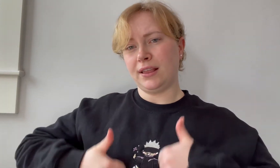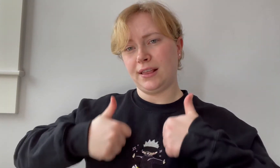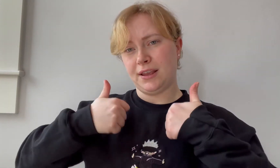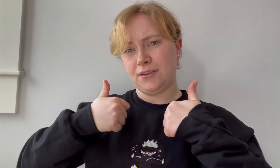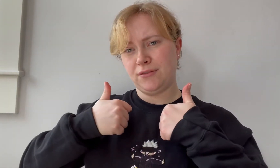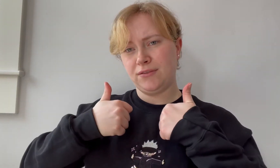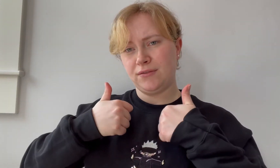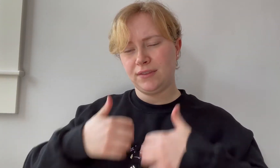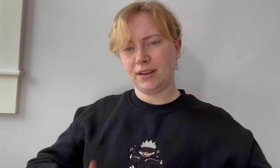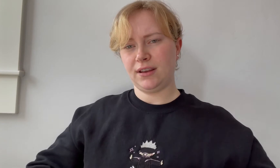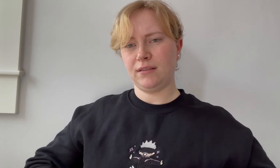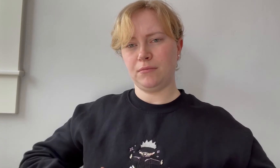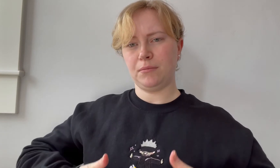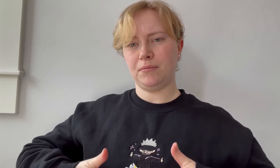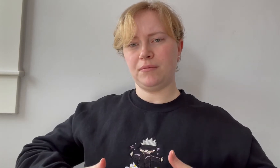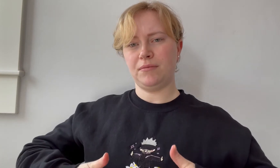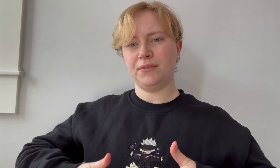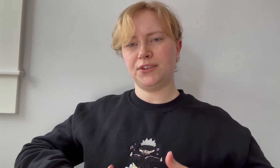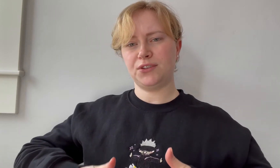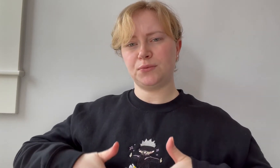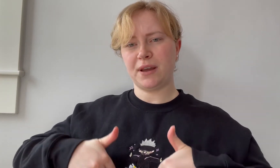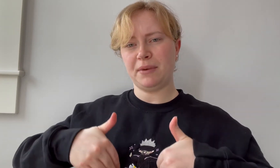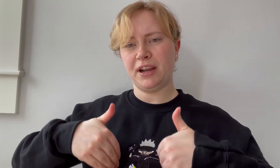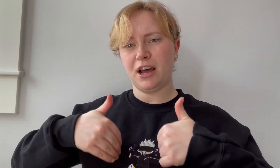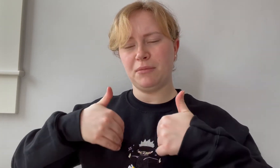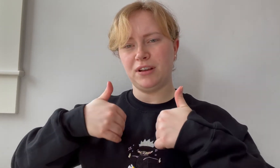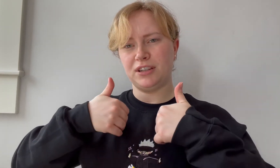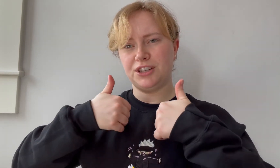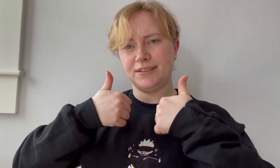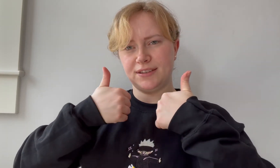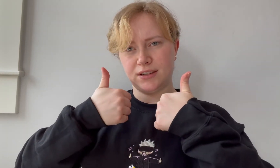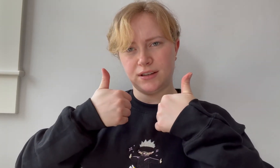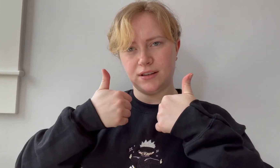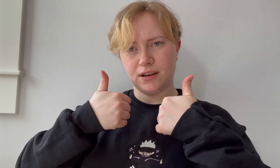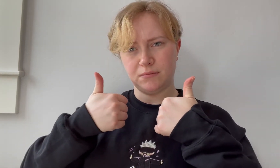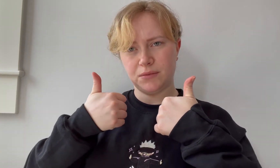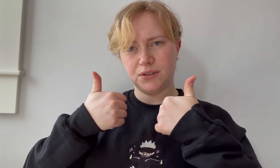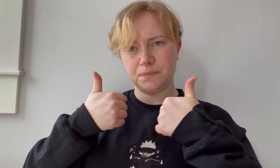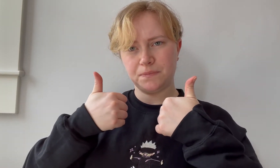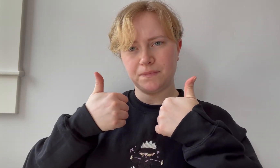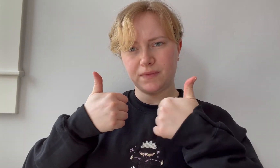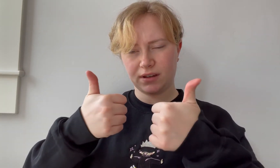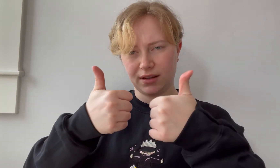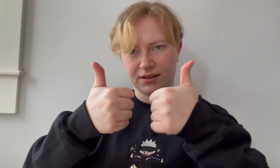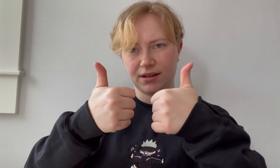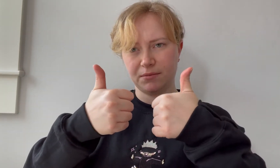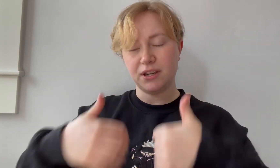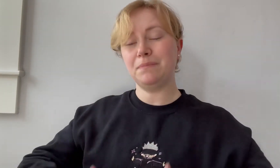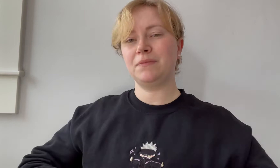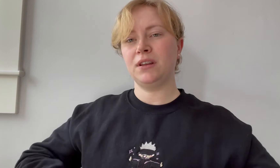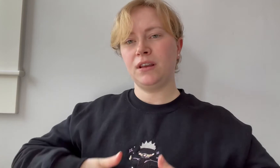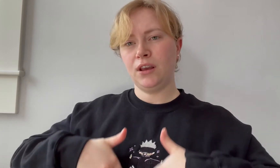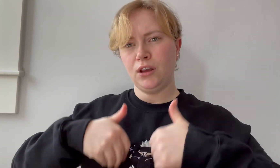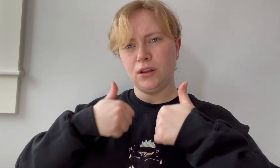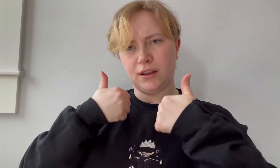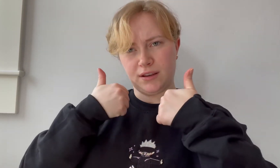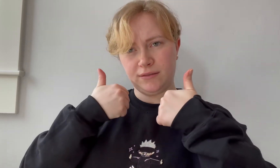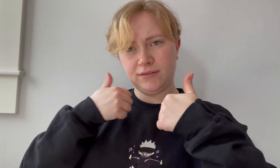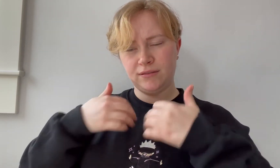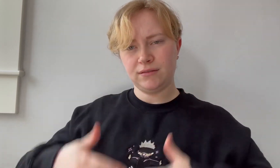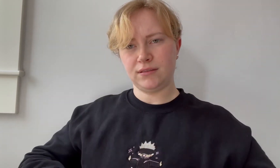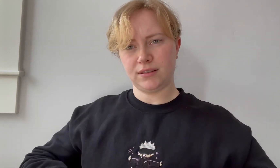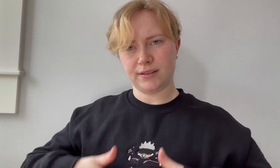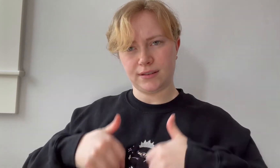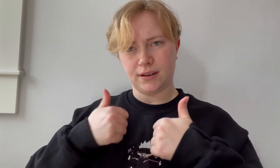live swiping up along the chest into thumbs into thumbs up live this is live